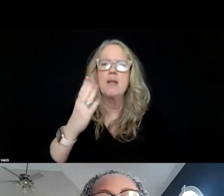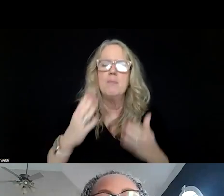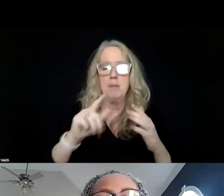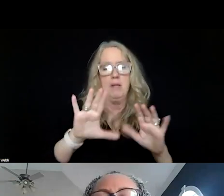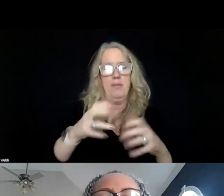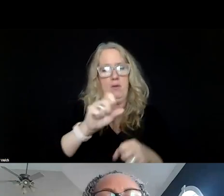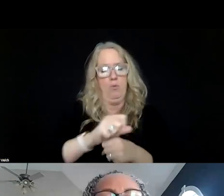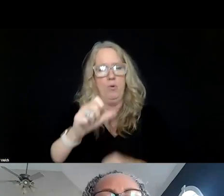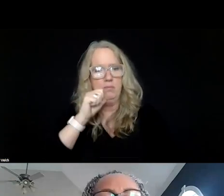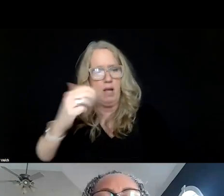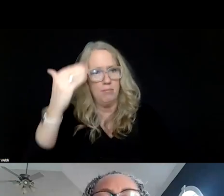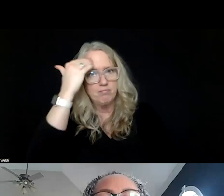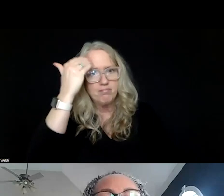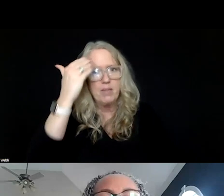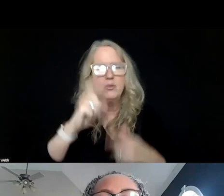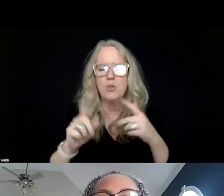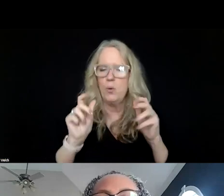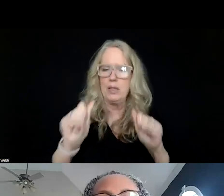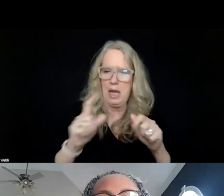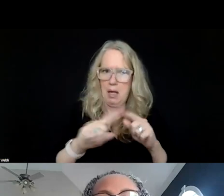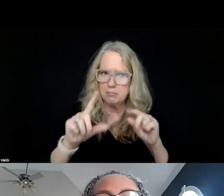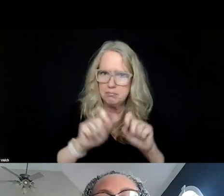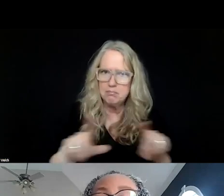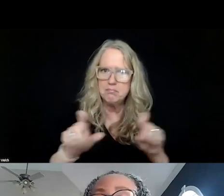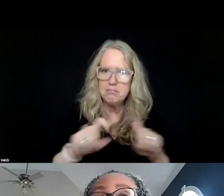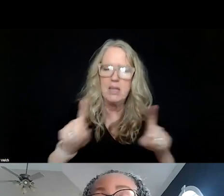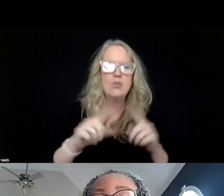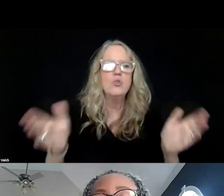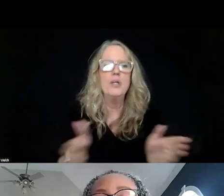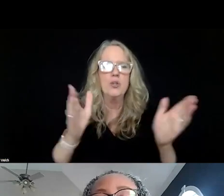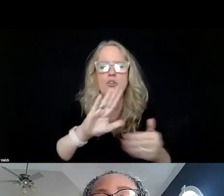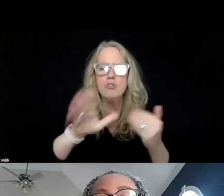OF. SO WE PUT THAT OUT THERE. IF YOU HAVE NOT REACHED OUT TO YOUR